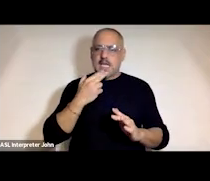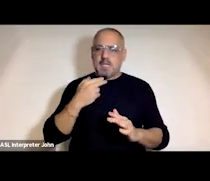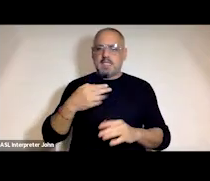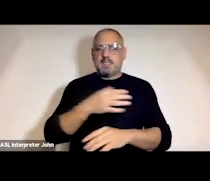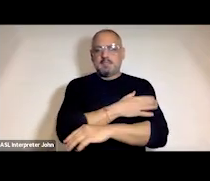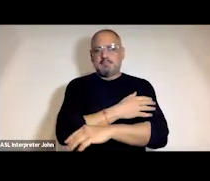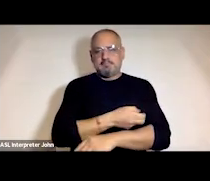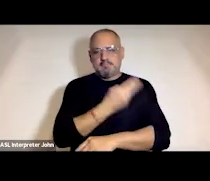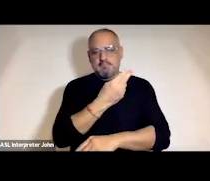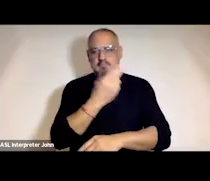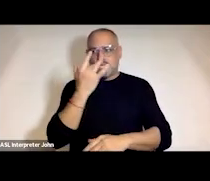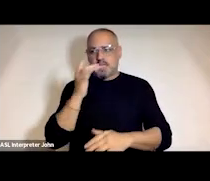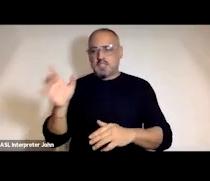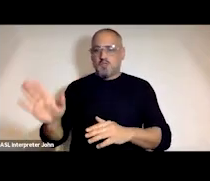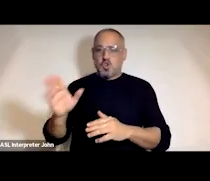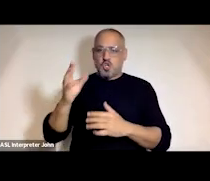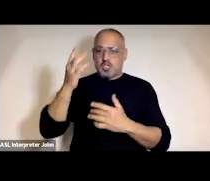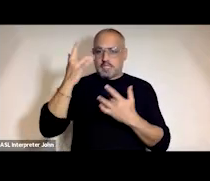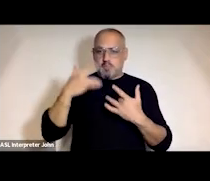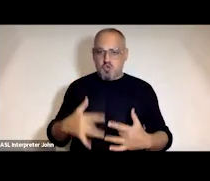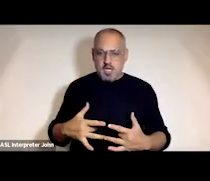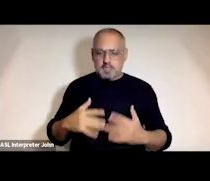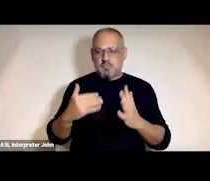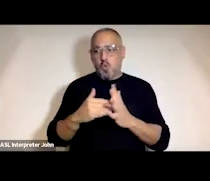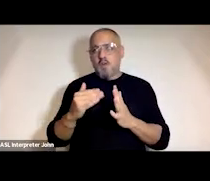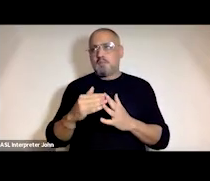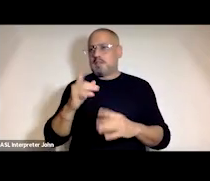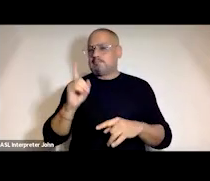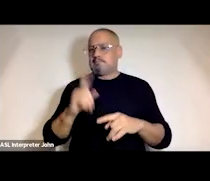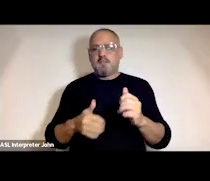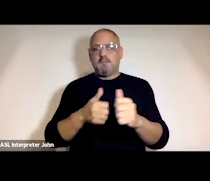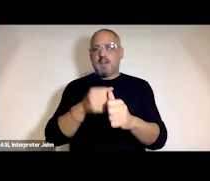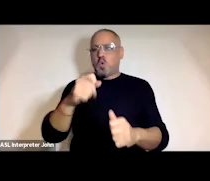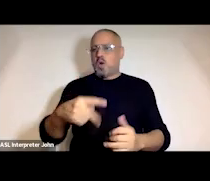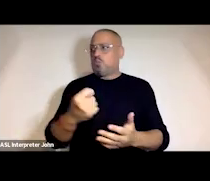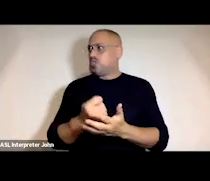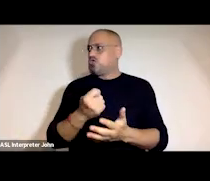but because of her depression, she was oftentimes unable to follow up with treatment for those conditions.